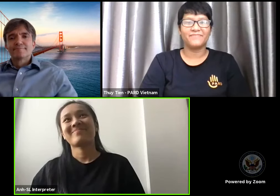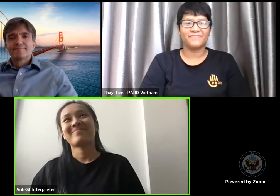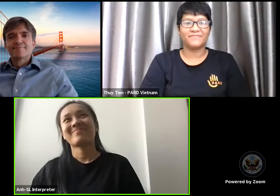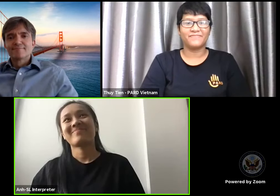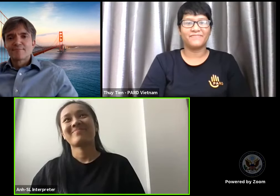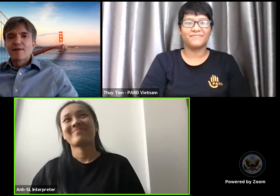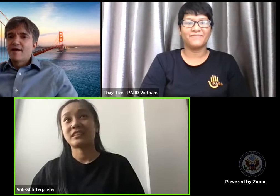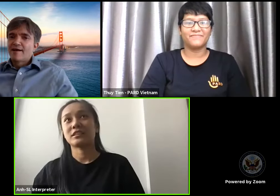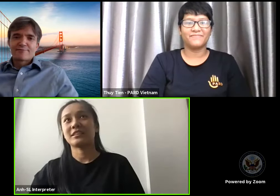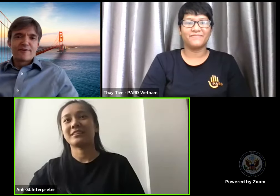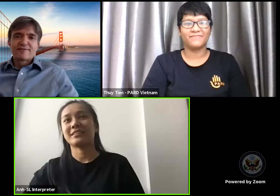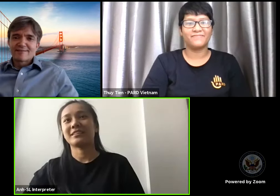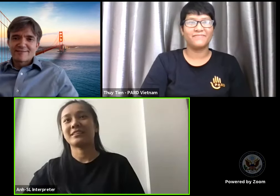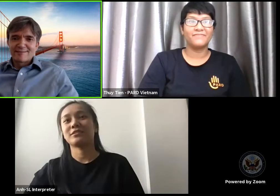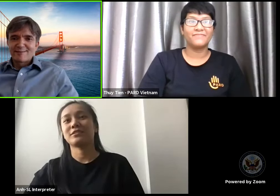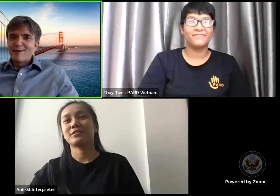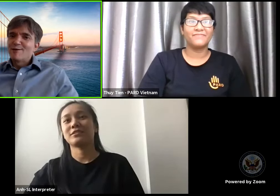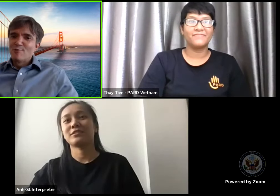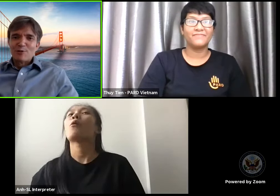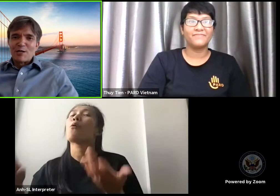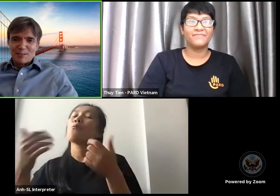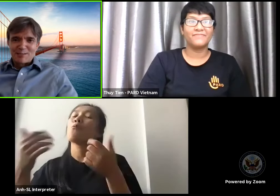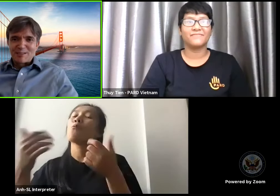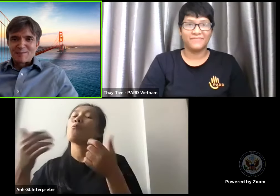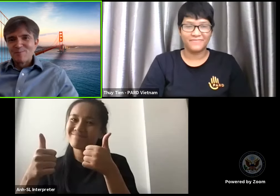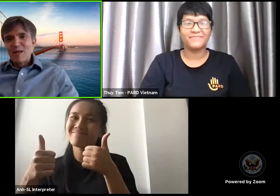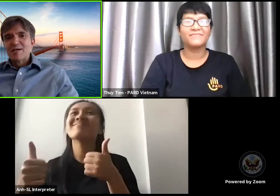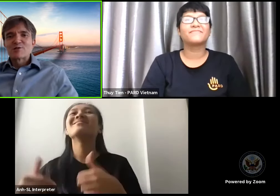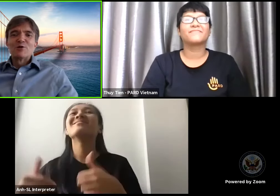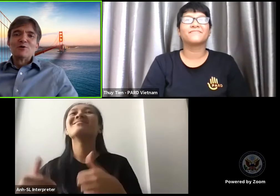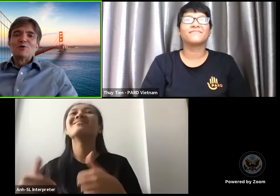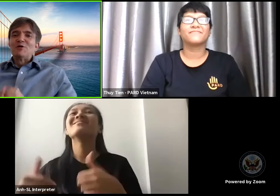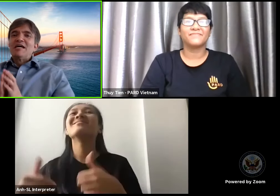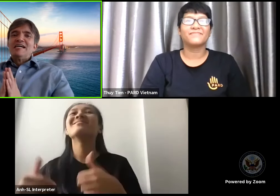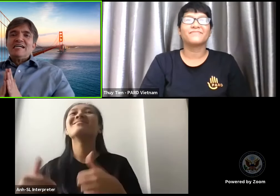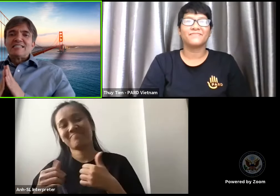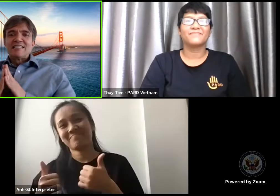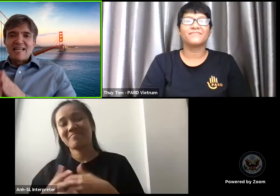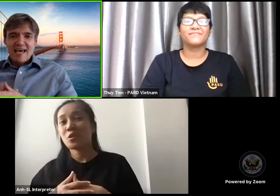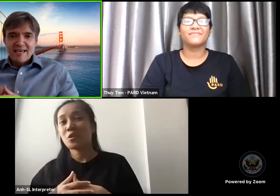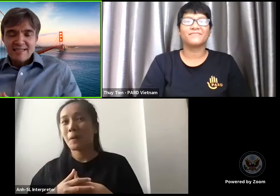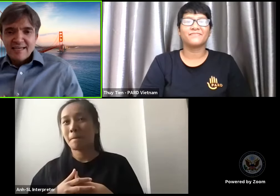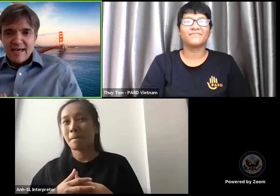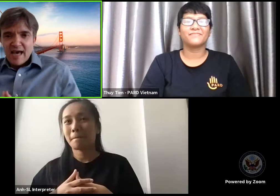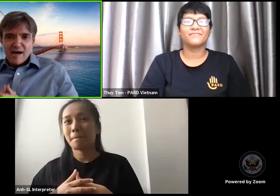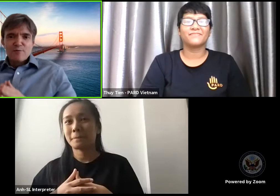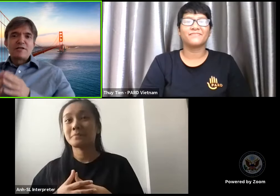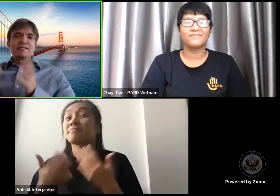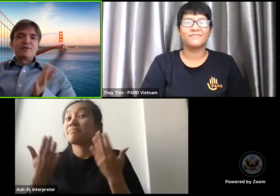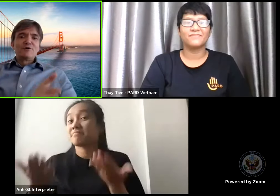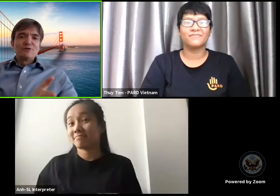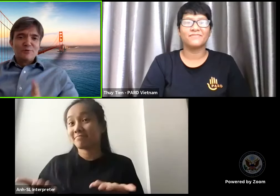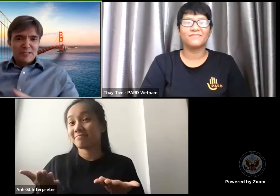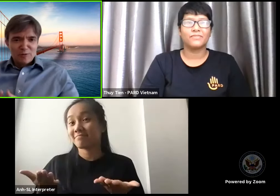[Jason] It's fantastic, a noble cause. So, today I want to get to know you a little